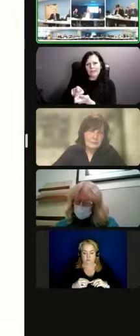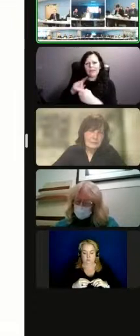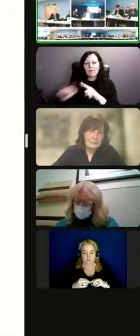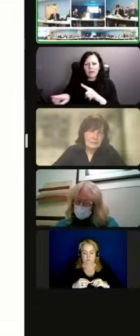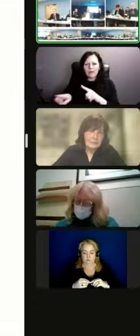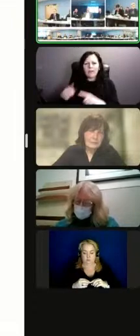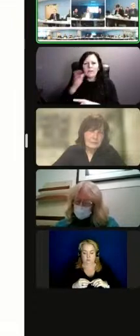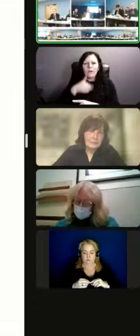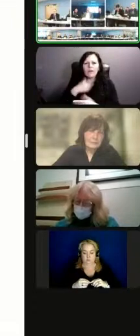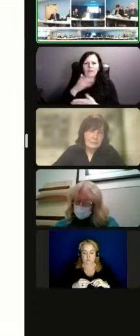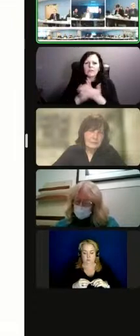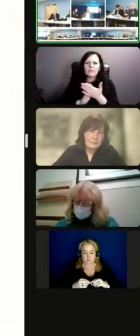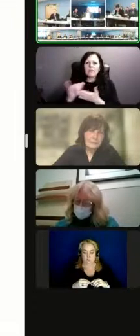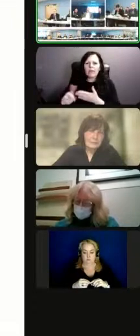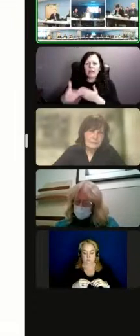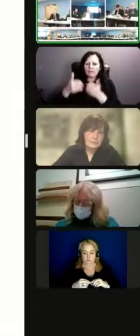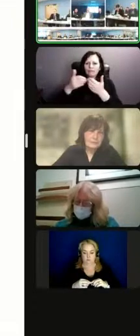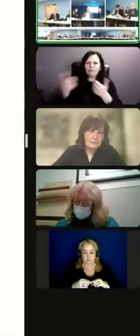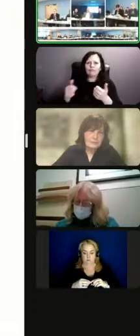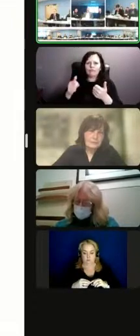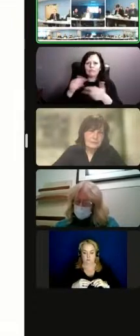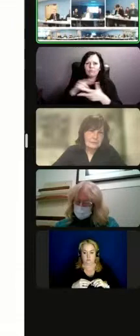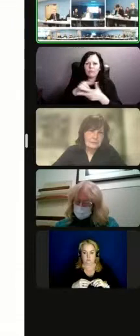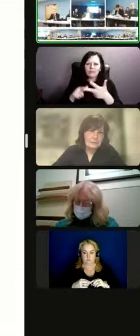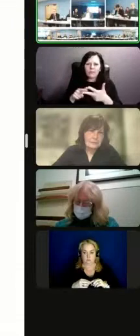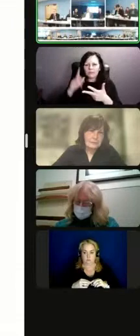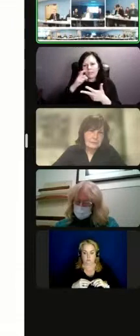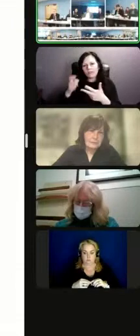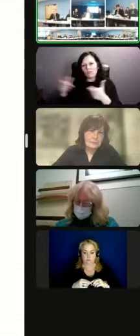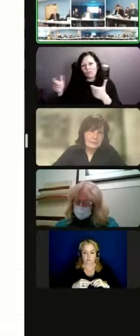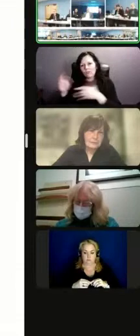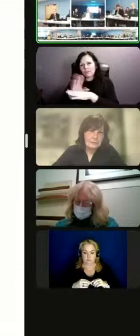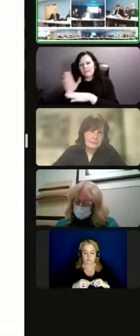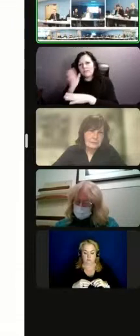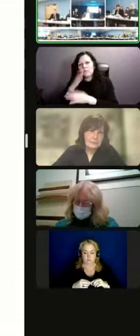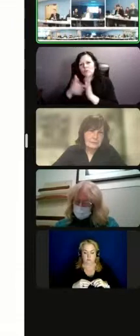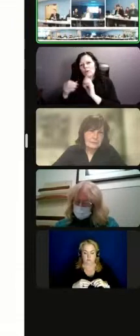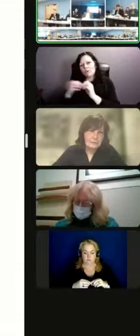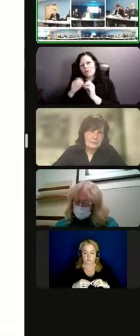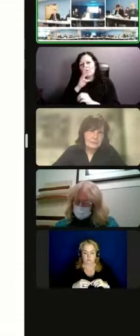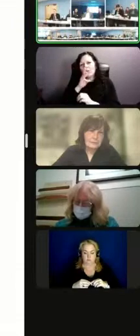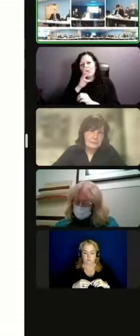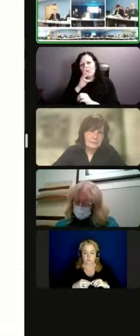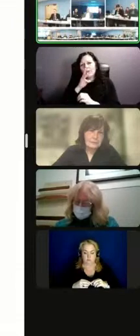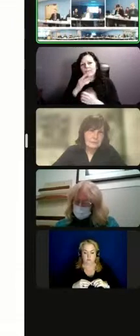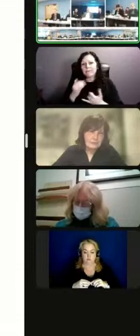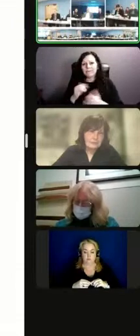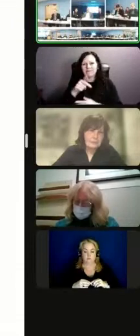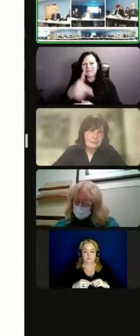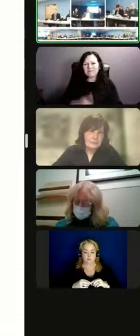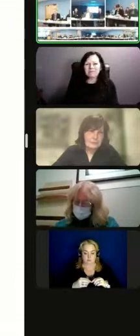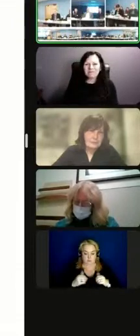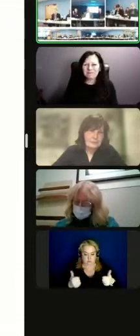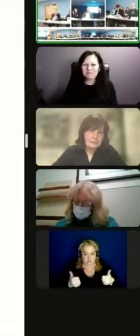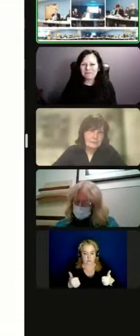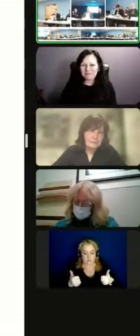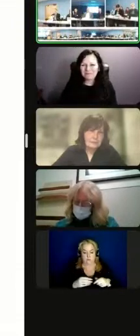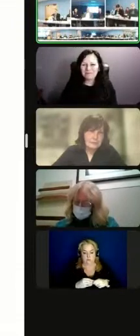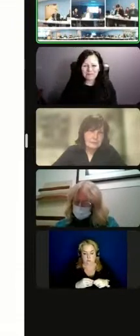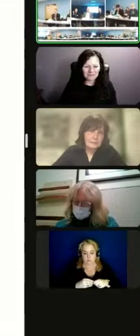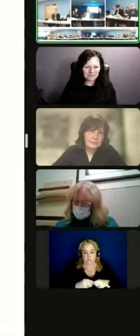WATER METER ITSELF WHICH IS